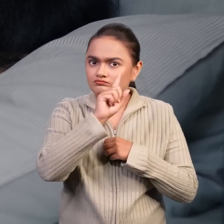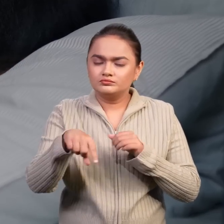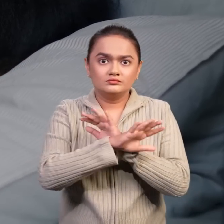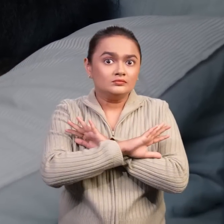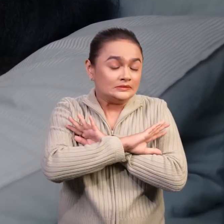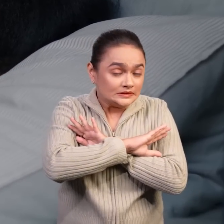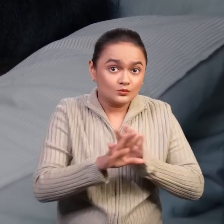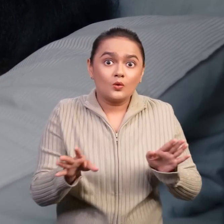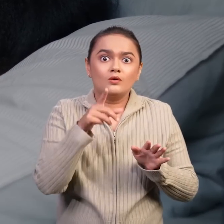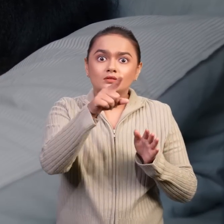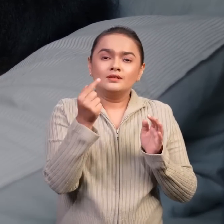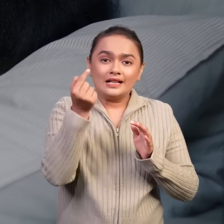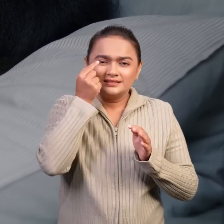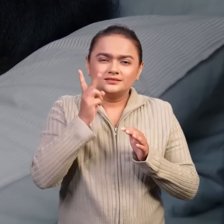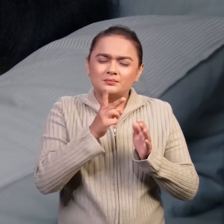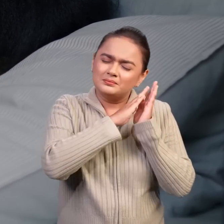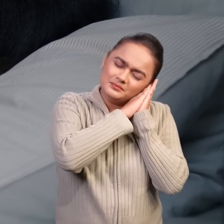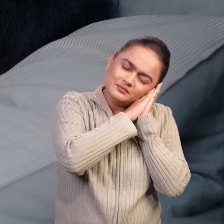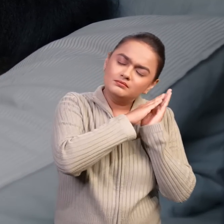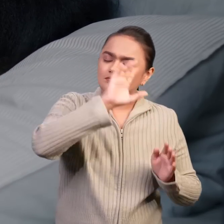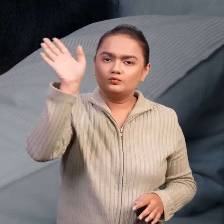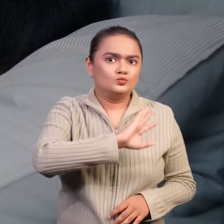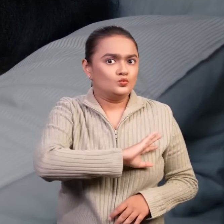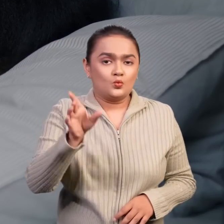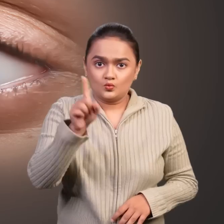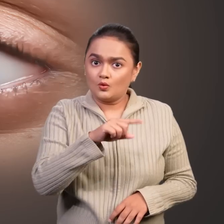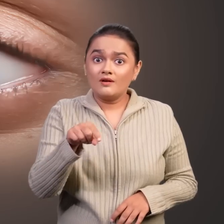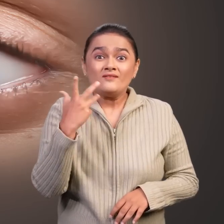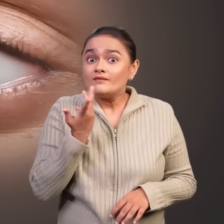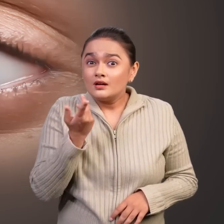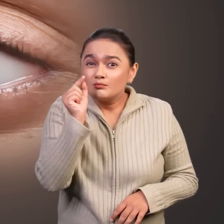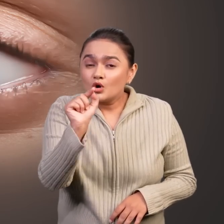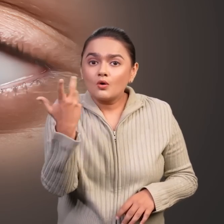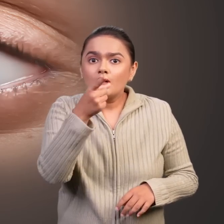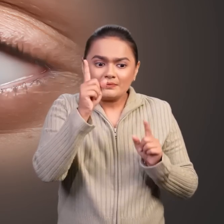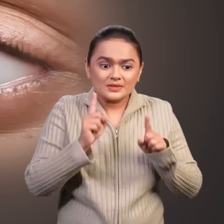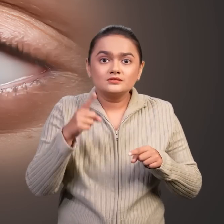You absolutely should not be sleeping with your contact lenses on, and that is because you need